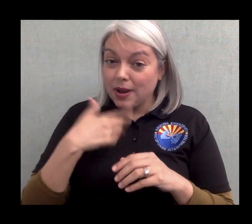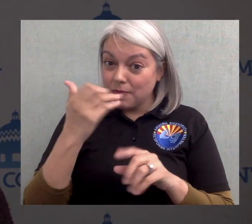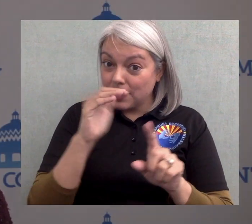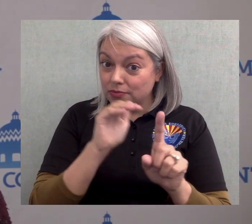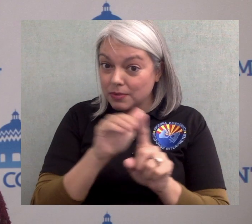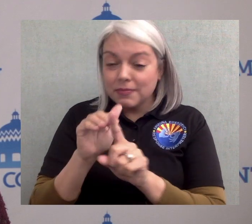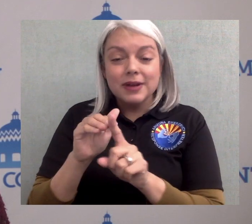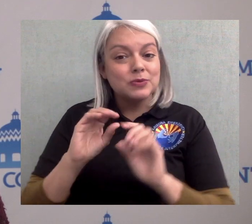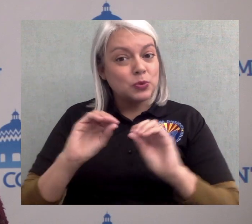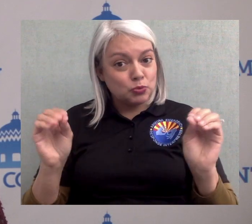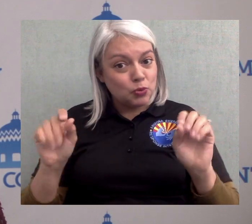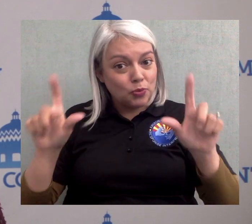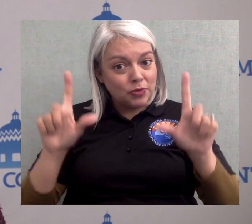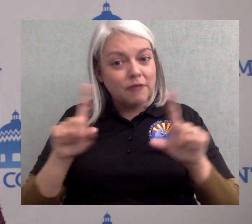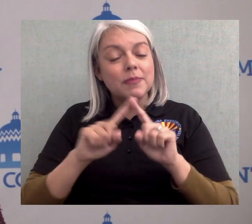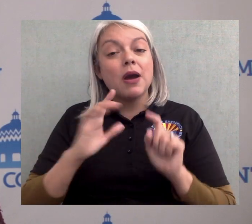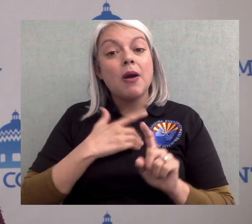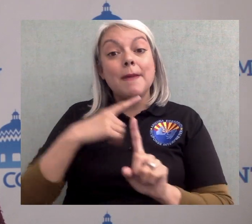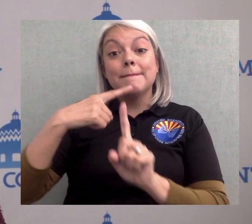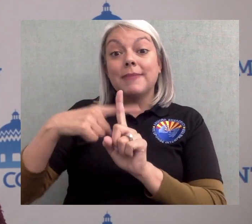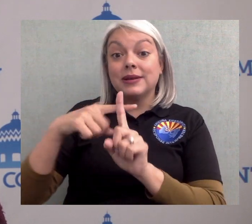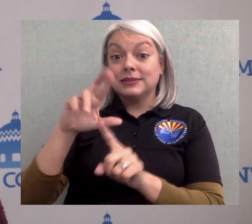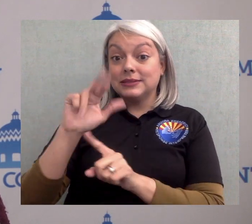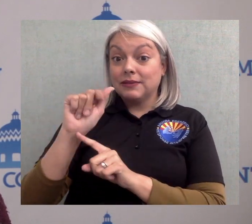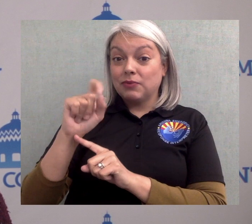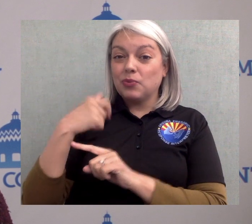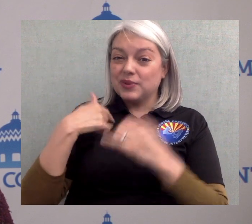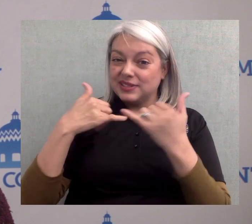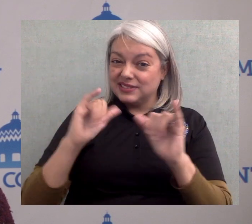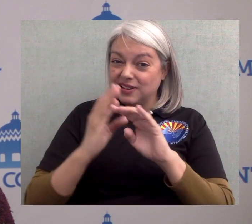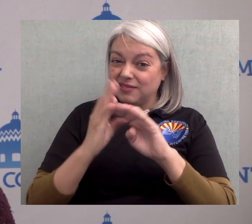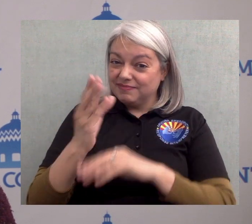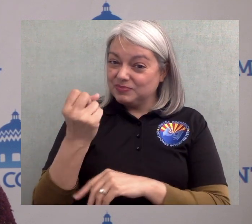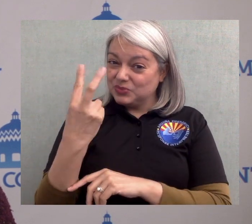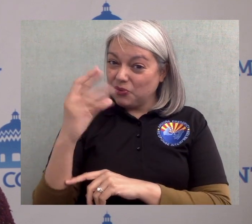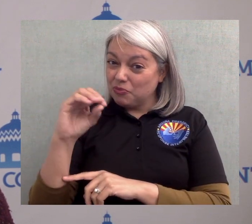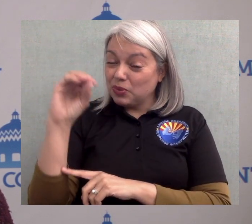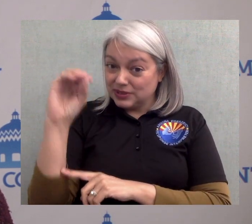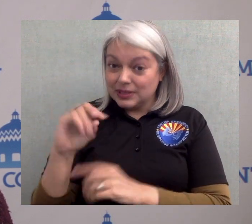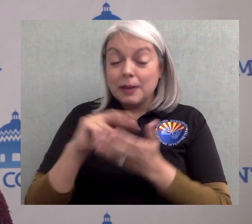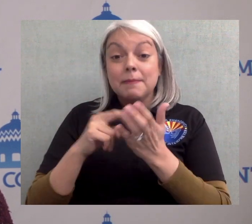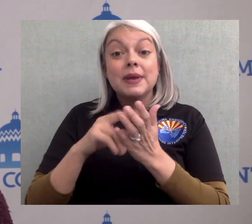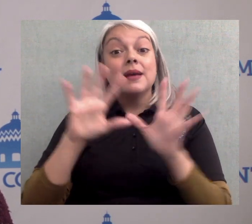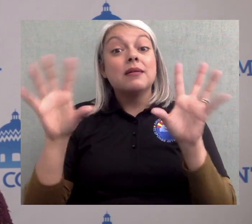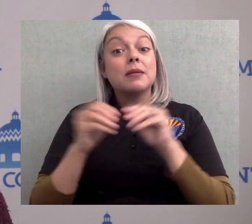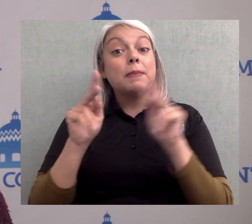don’t have a graph on it, is our positivity rate. We remain over 12%. 12% of the tests